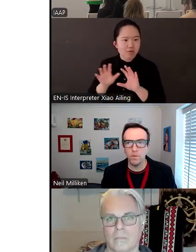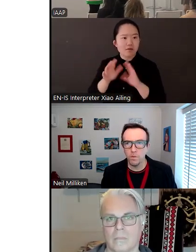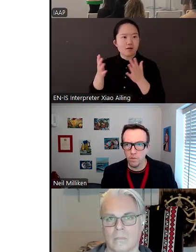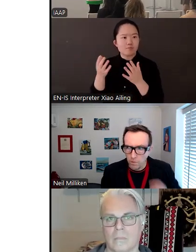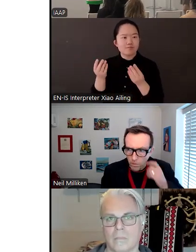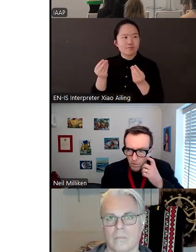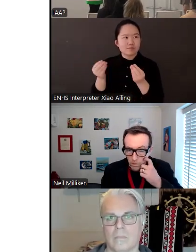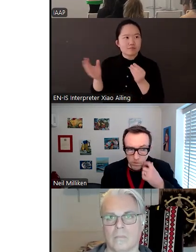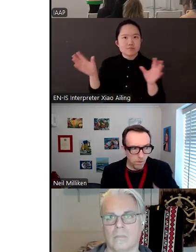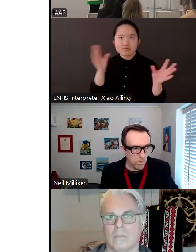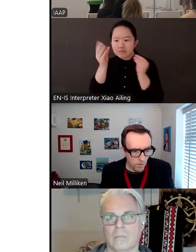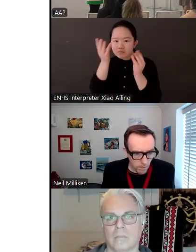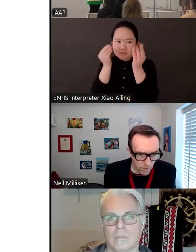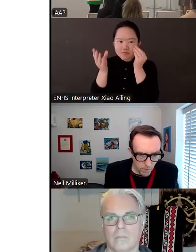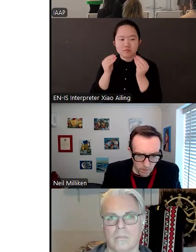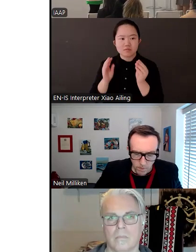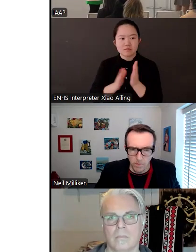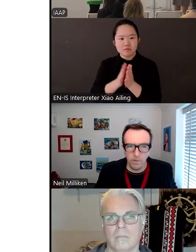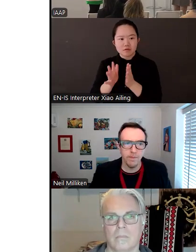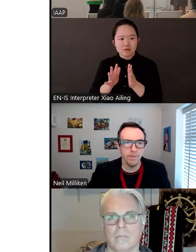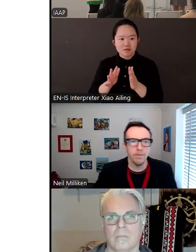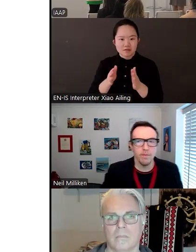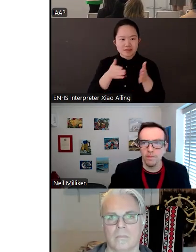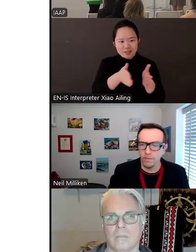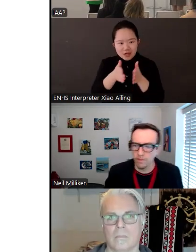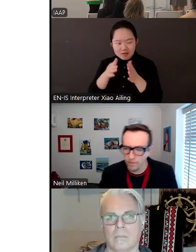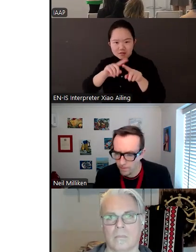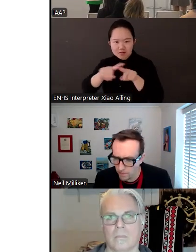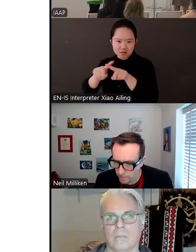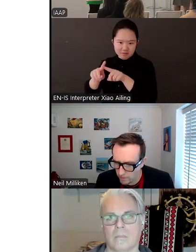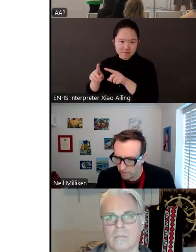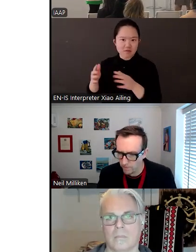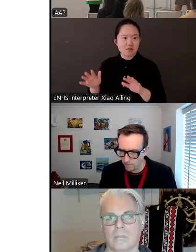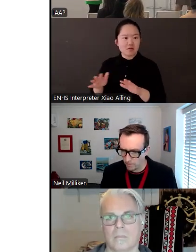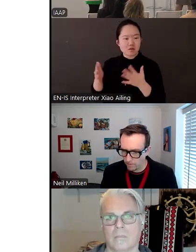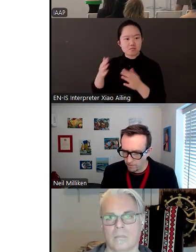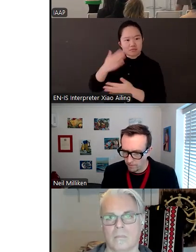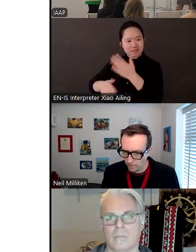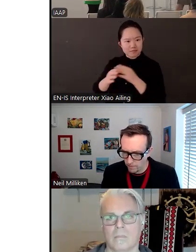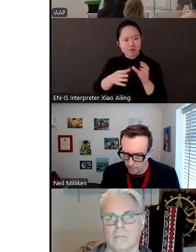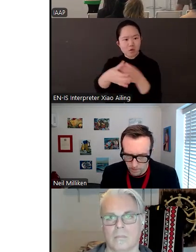Just as you said that your work could have been done with other, other disability groups as well, and it would be of,